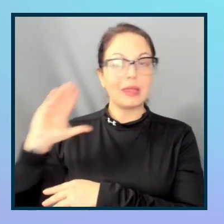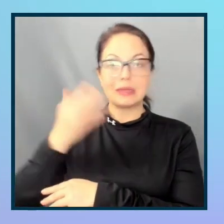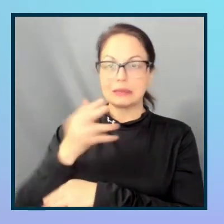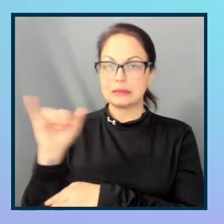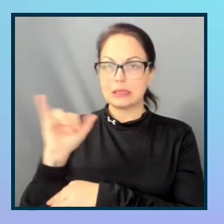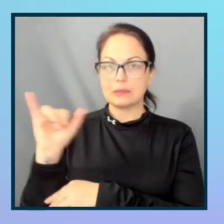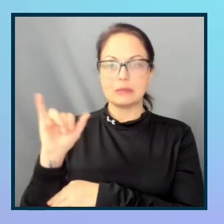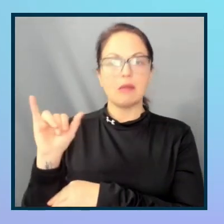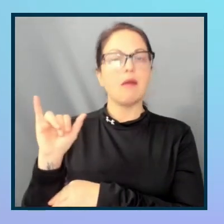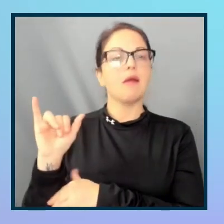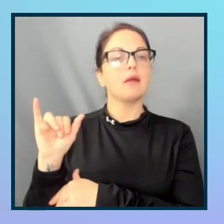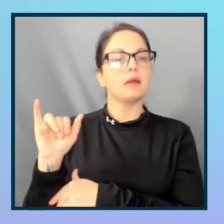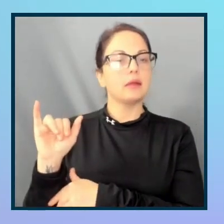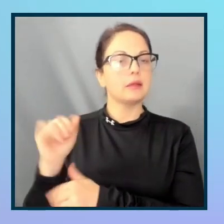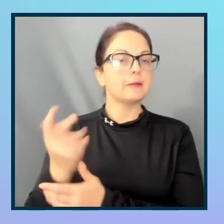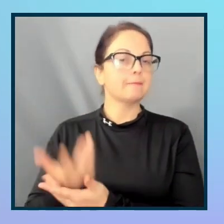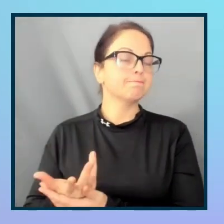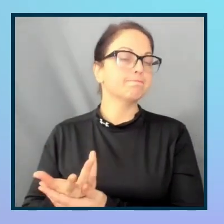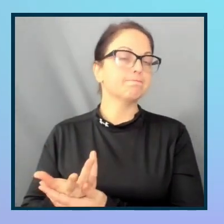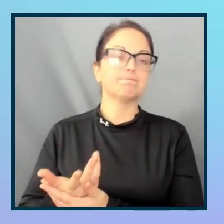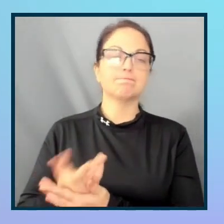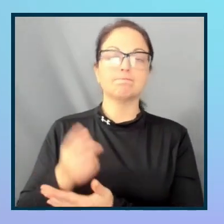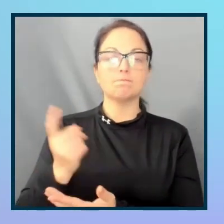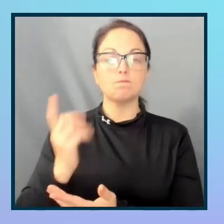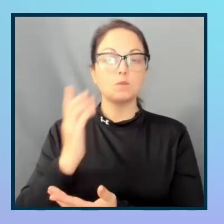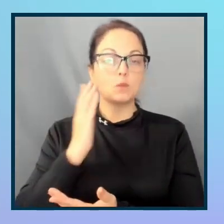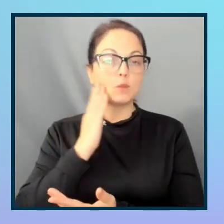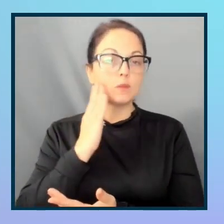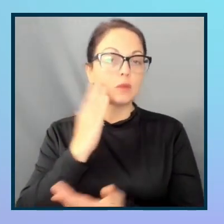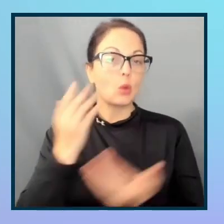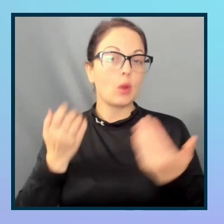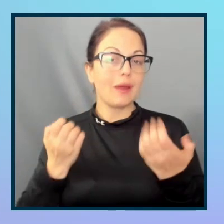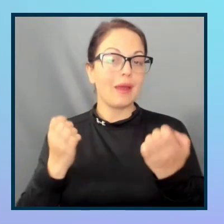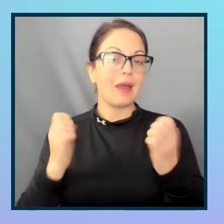where these efforts are bringing accessibility